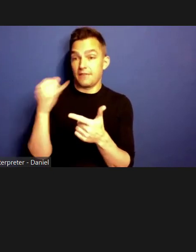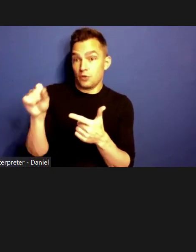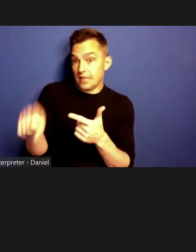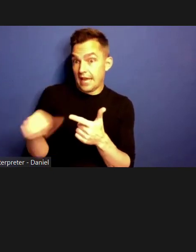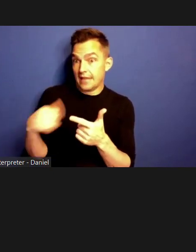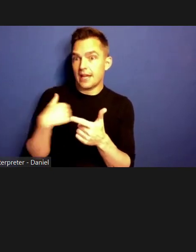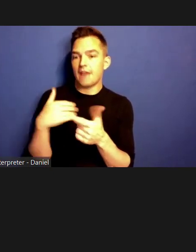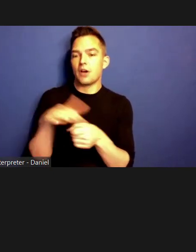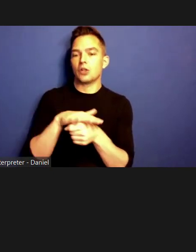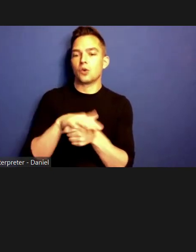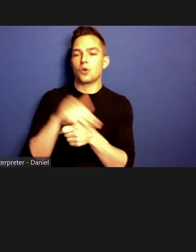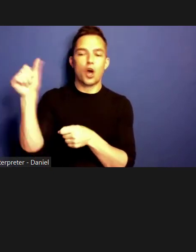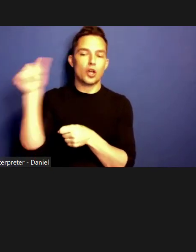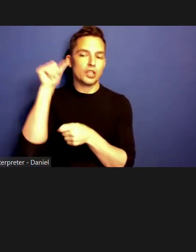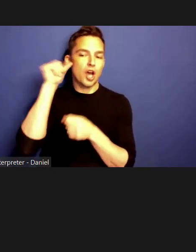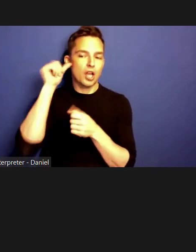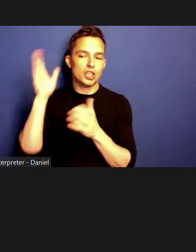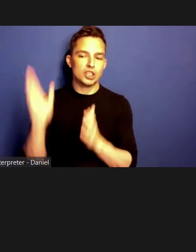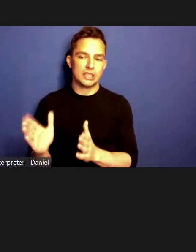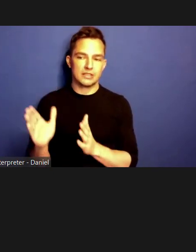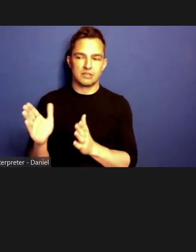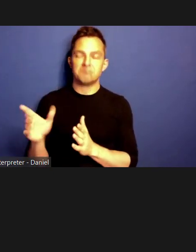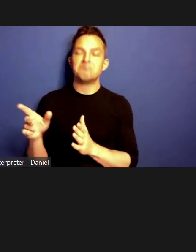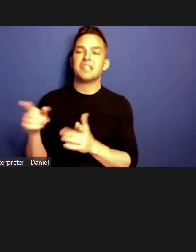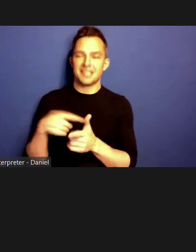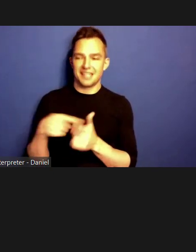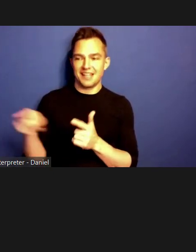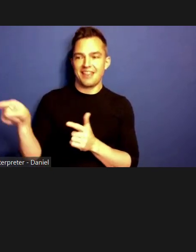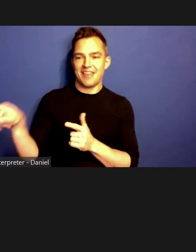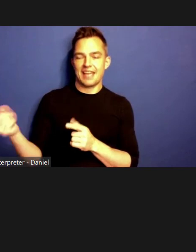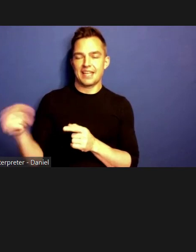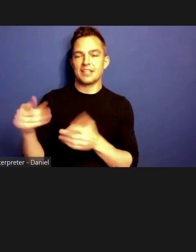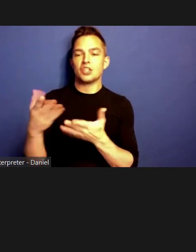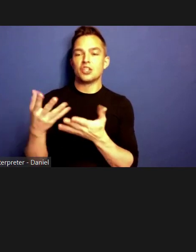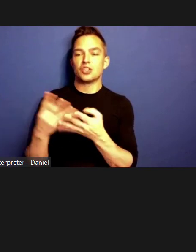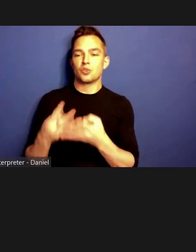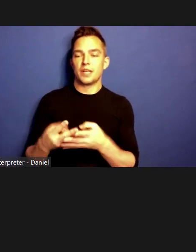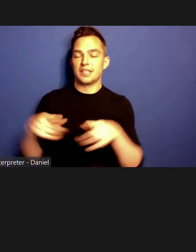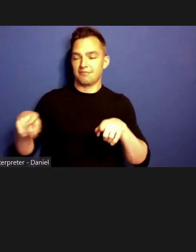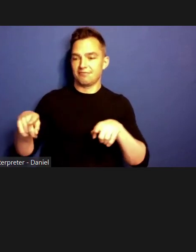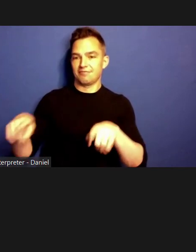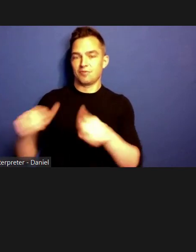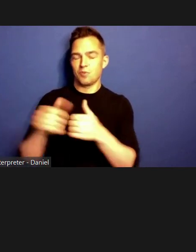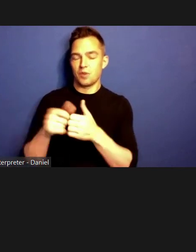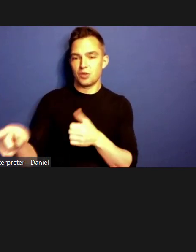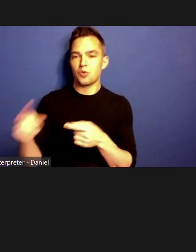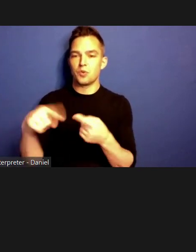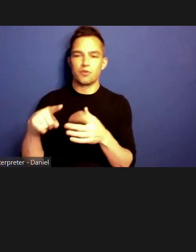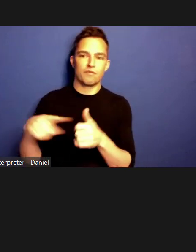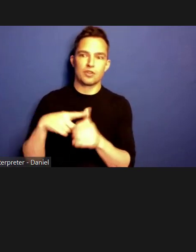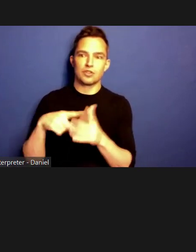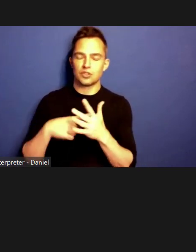audiologist that can then screen alongside you when you're just getting started and can give you helpful pointers that is a great